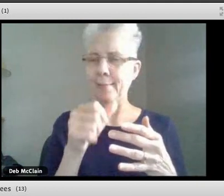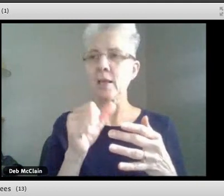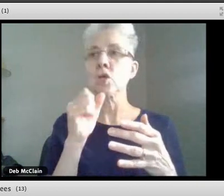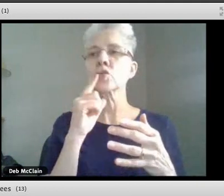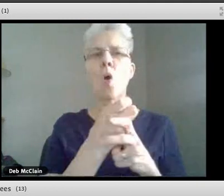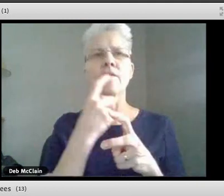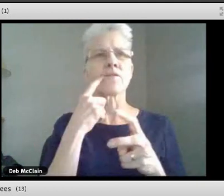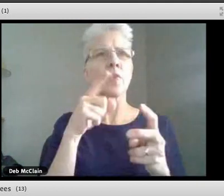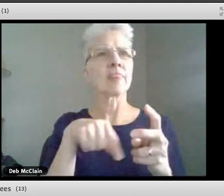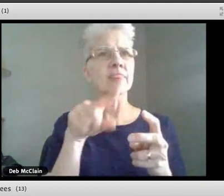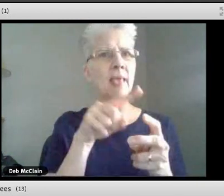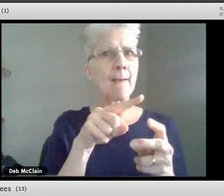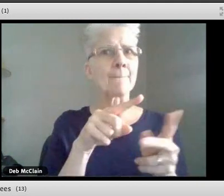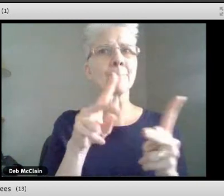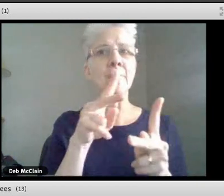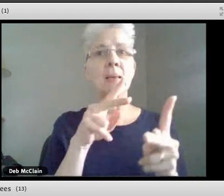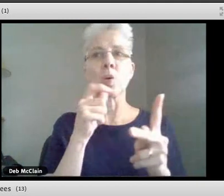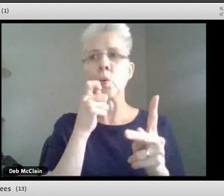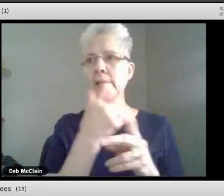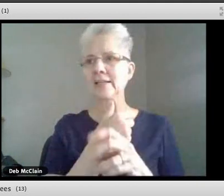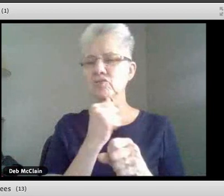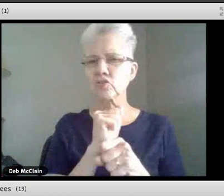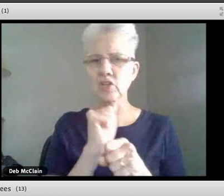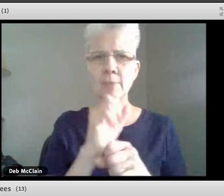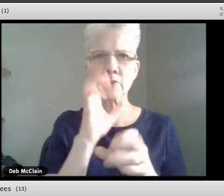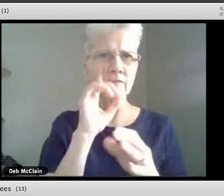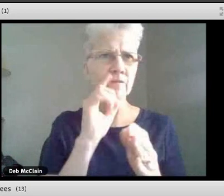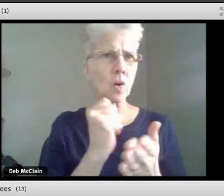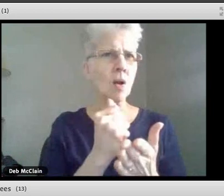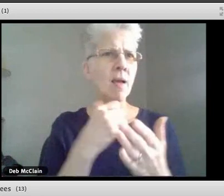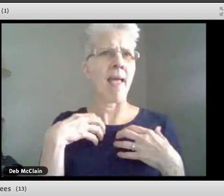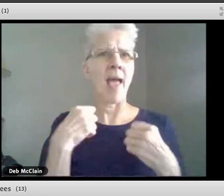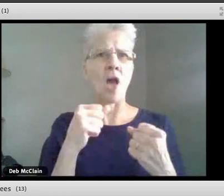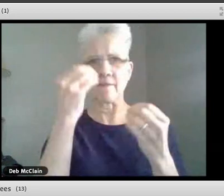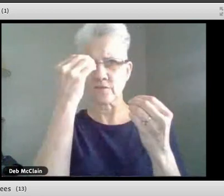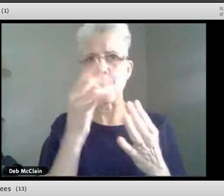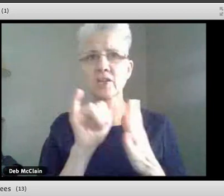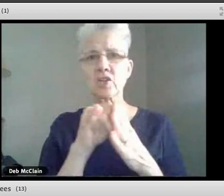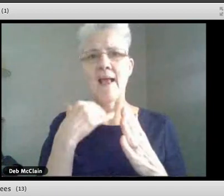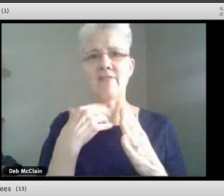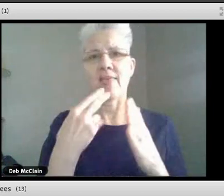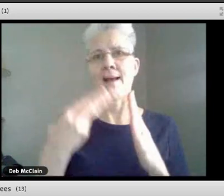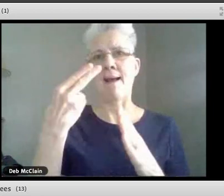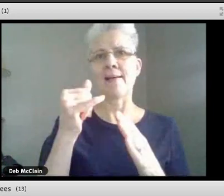and people looking for health information to have that, you know, high-speed access to information, so those are other things to think about